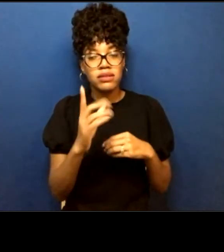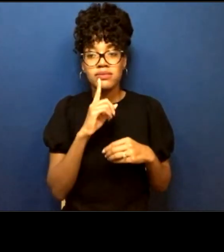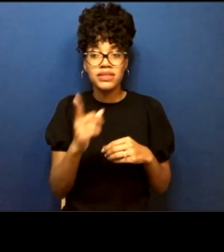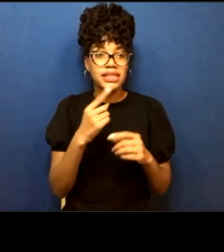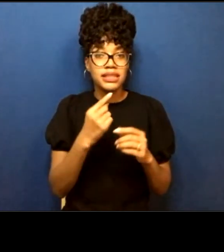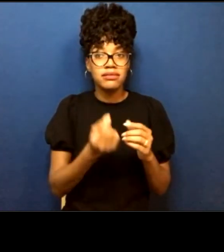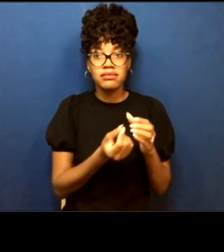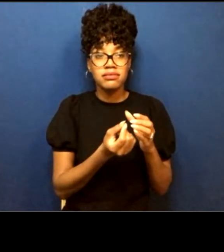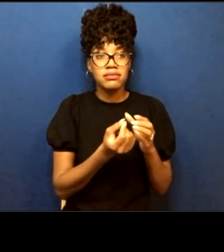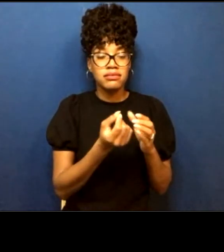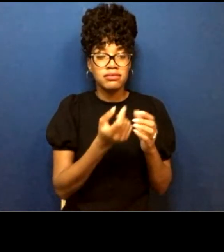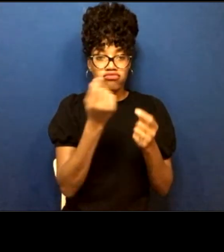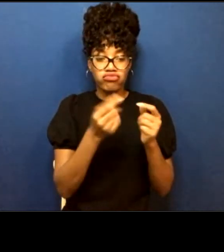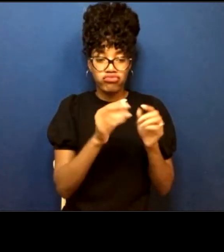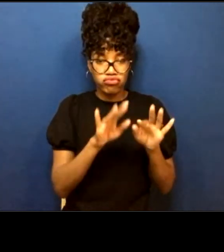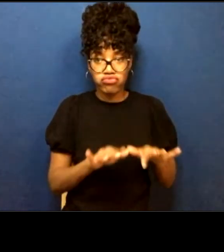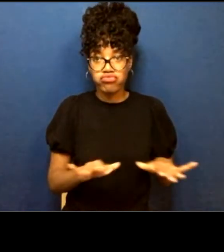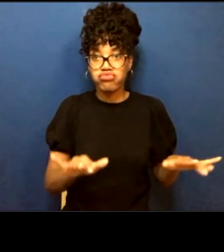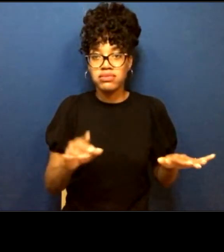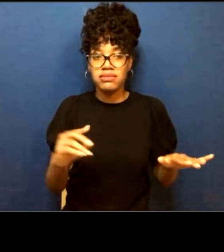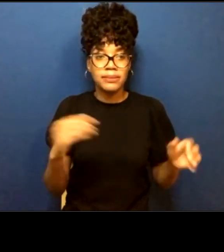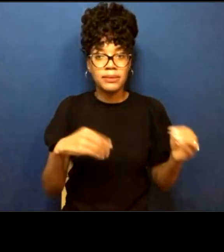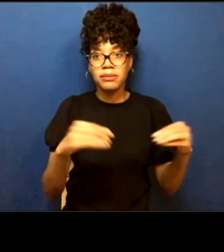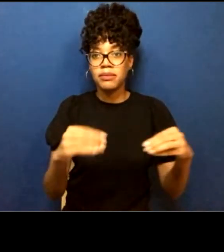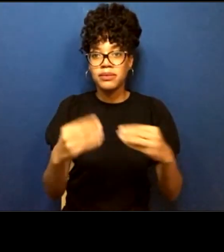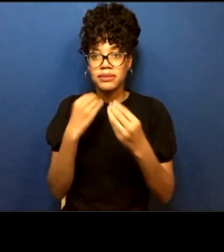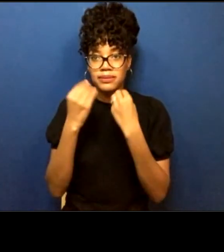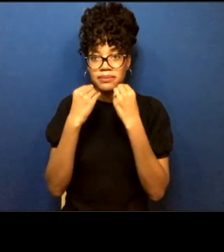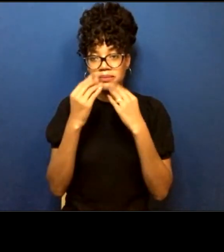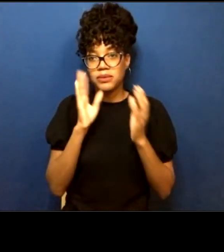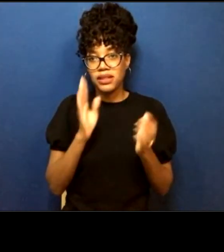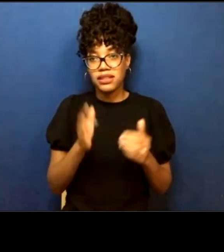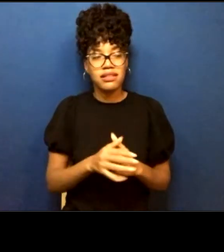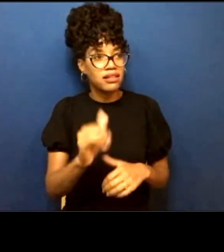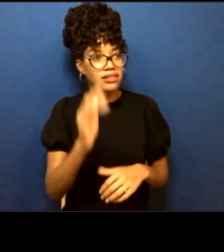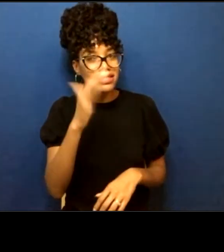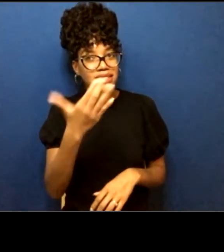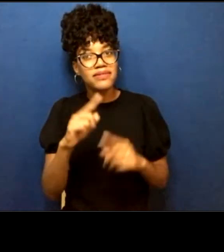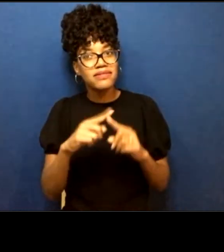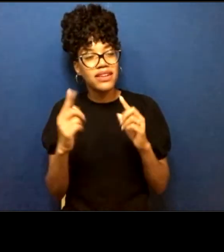Sounds pretty versatile I have to say. Well, thank you so much Brandon. Every time I hear you talk I learn a little bit more.